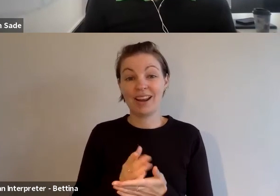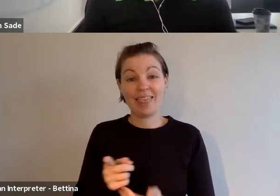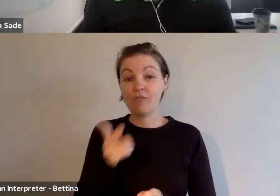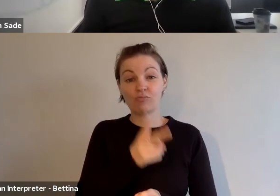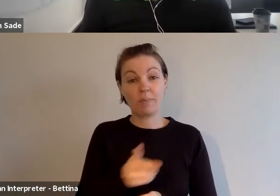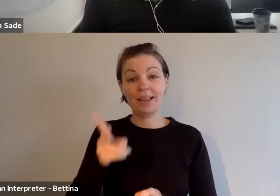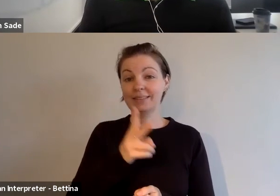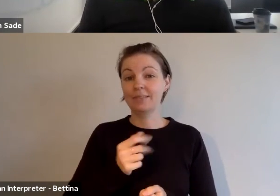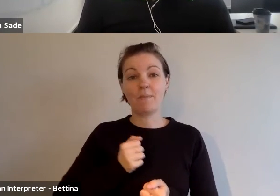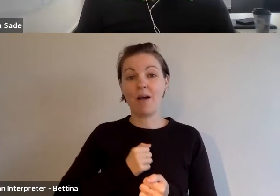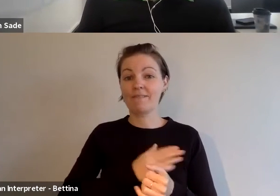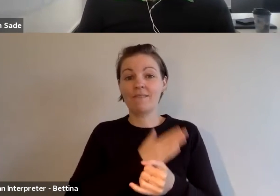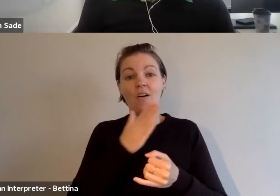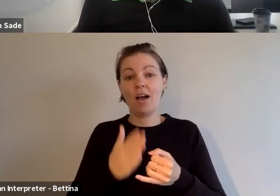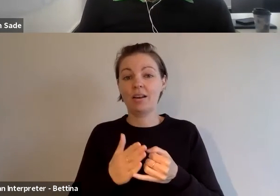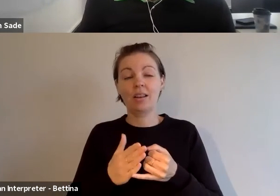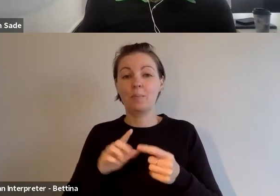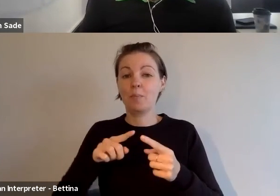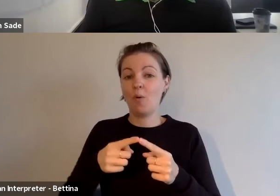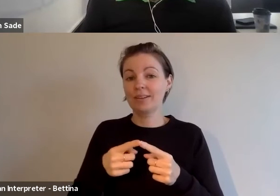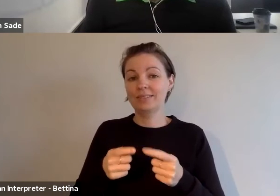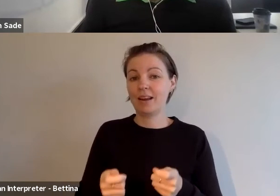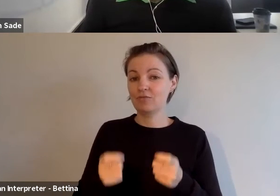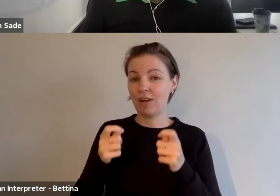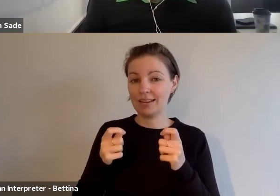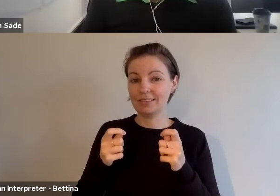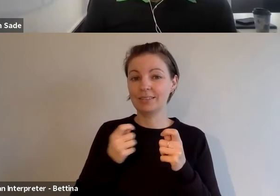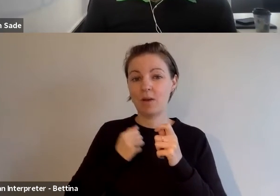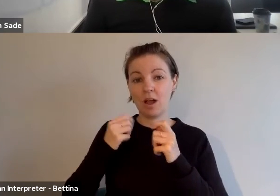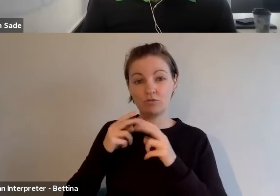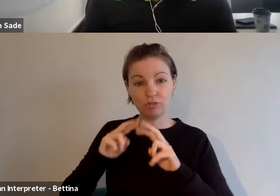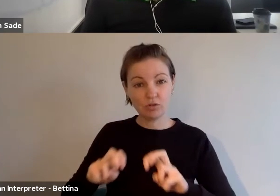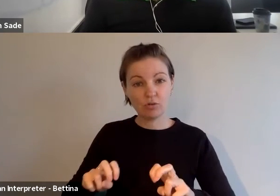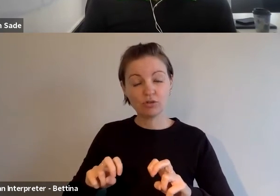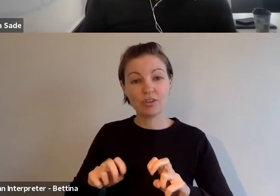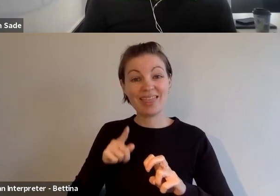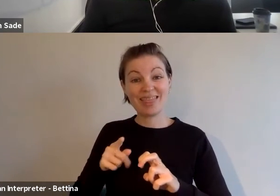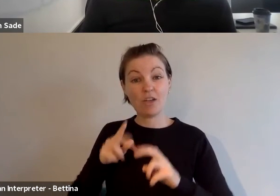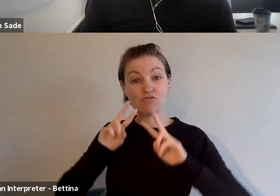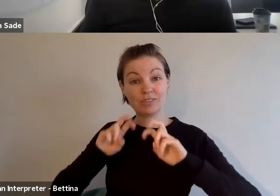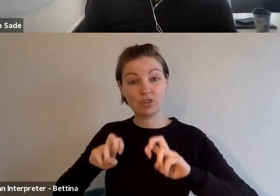presentation. The research was largely done before covid, impacted the program.